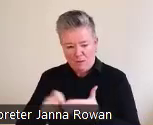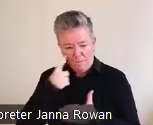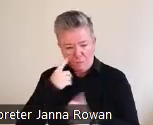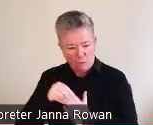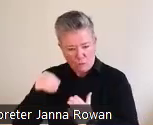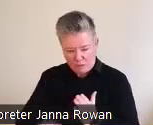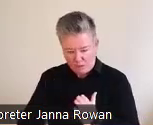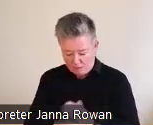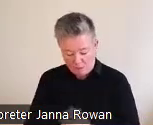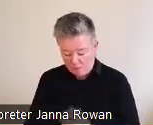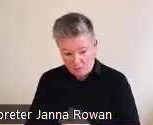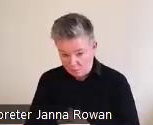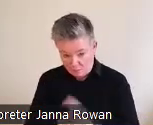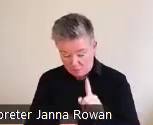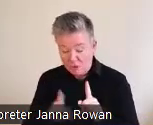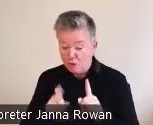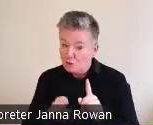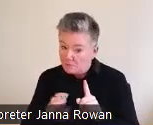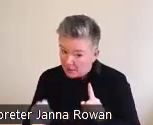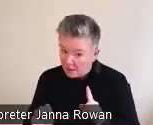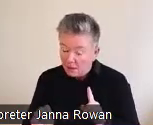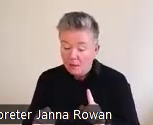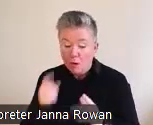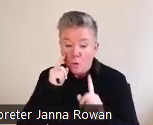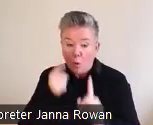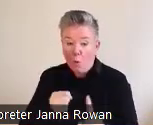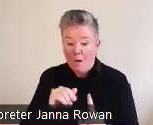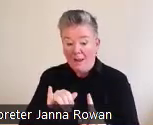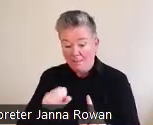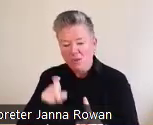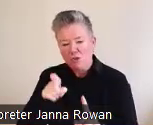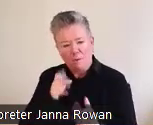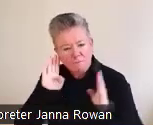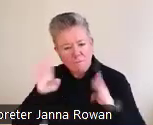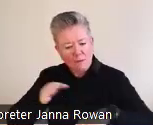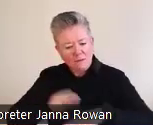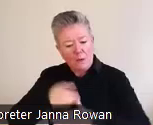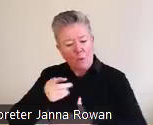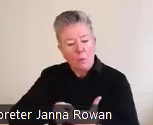Rather, the goals of an IEP should focus on what skills